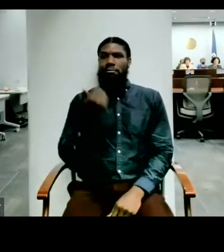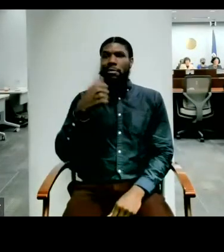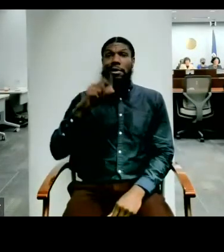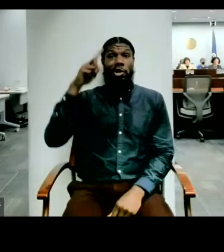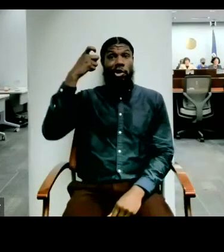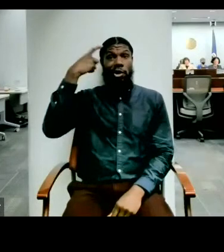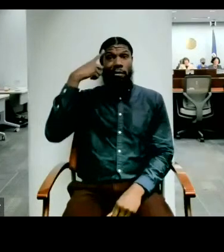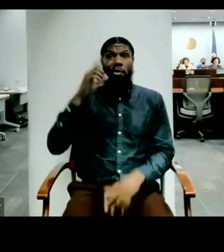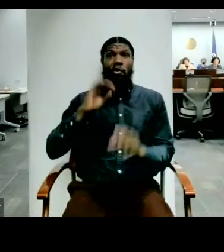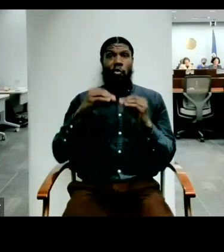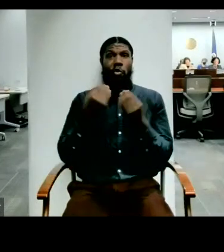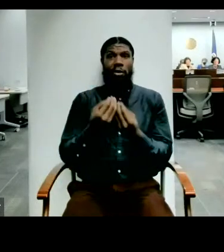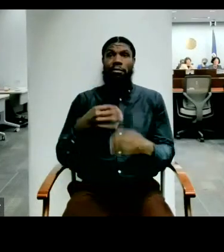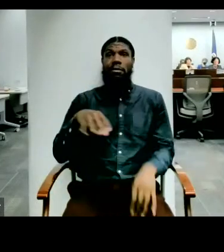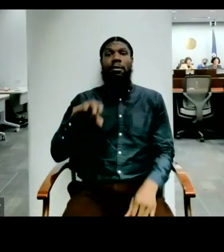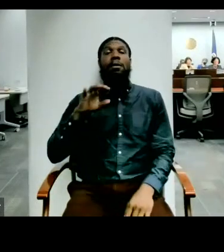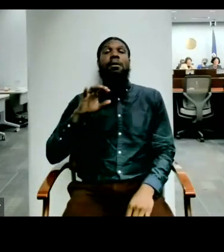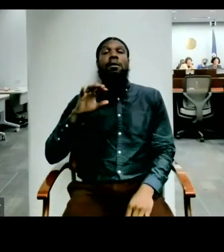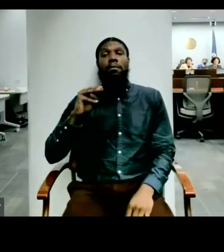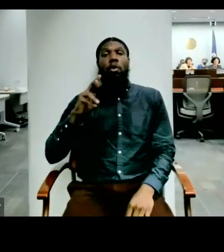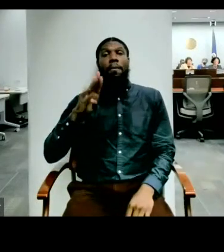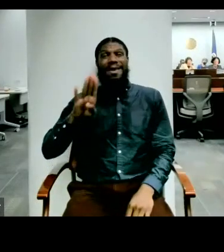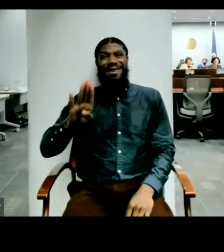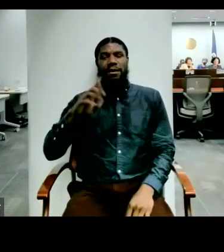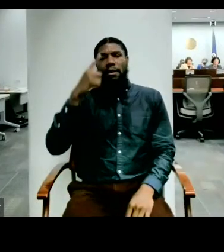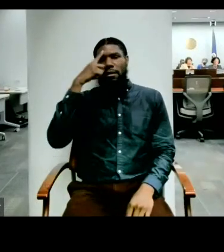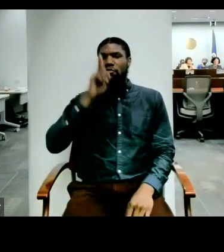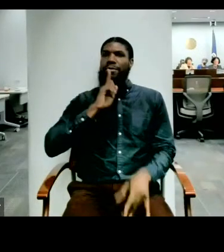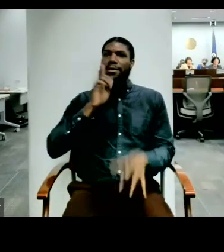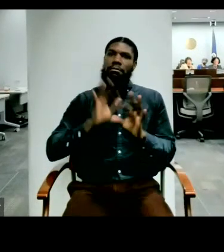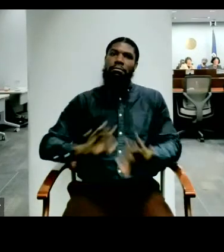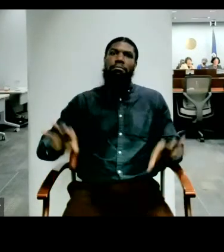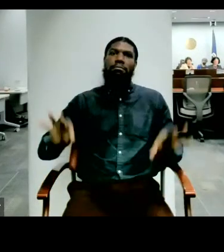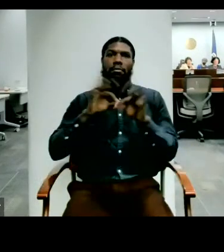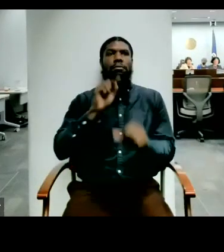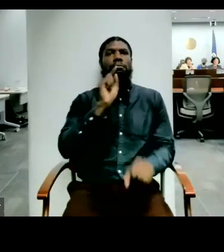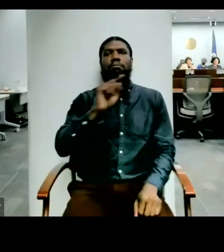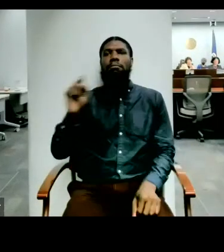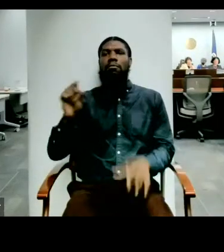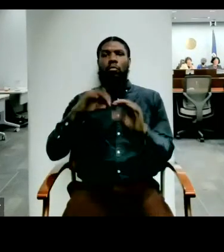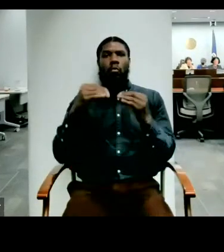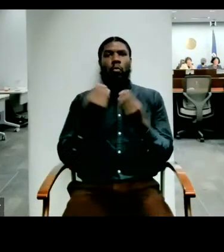I used Wisconsin with LNB. I think it is very important that those organizations be neutral.